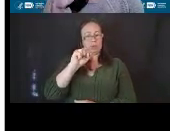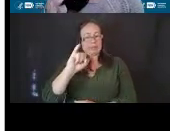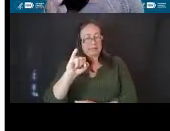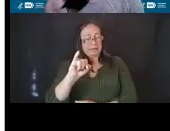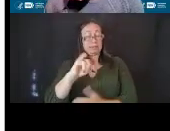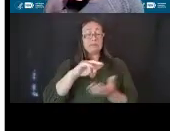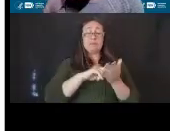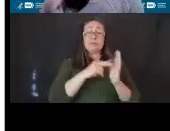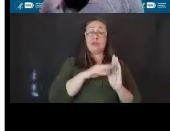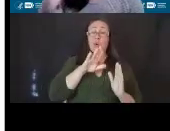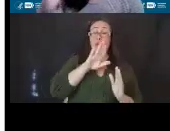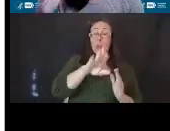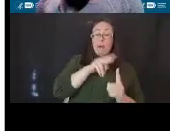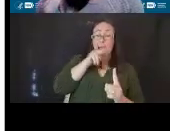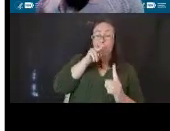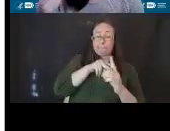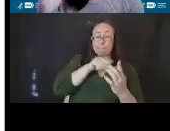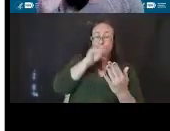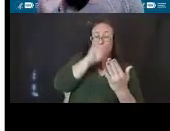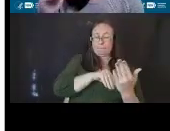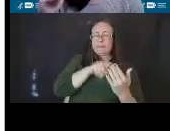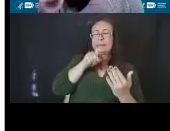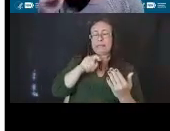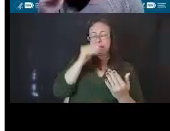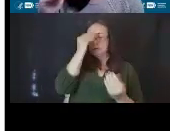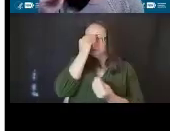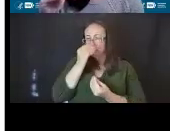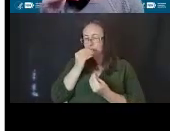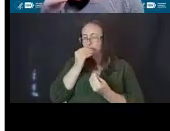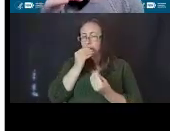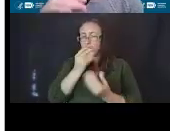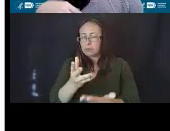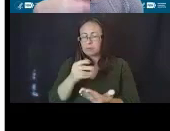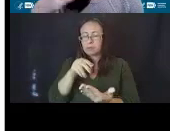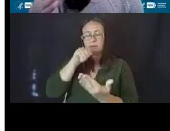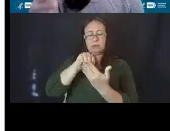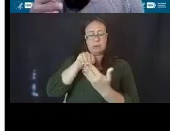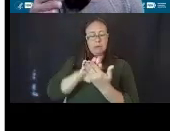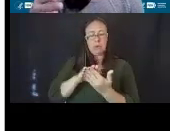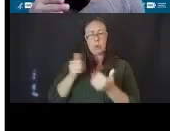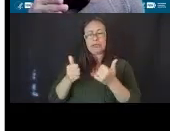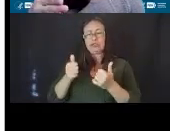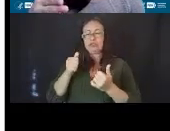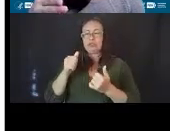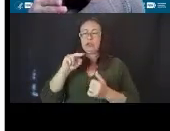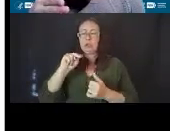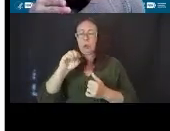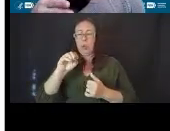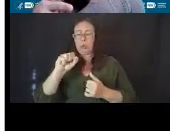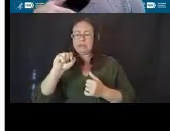that you can consider having with your peers in your departments or colleagues